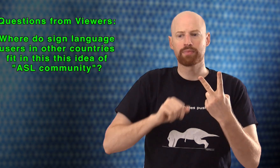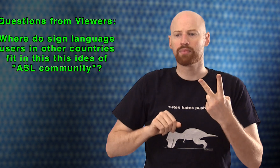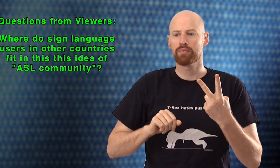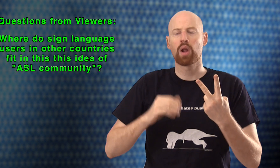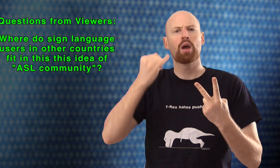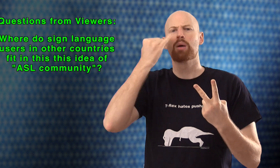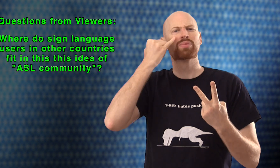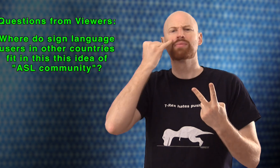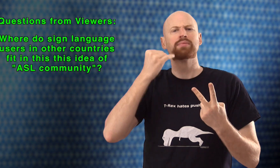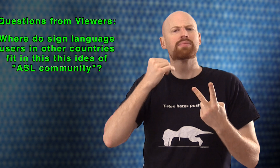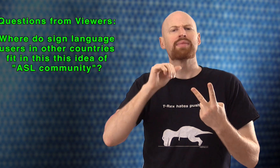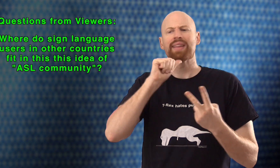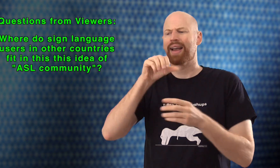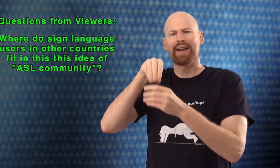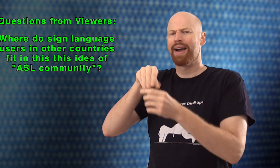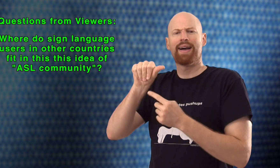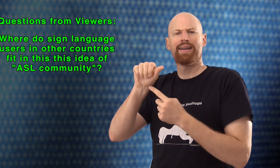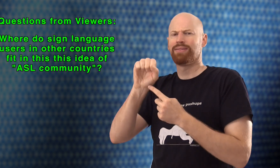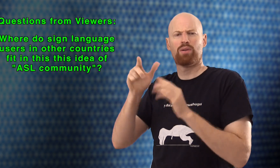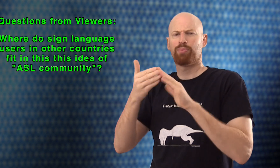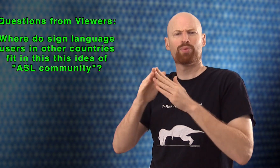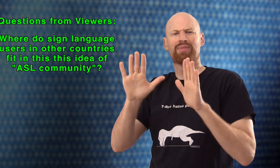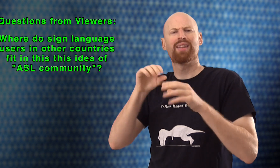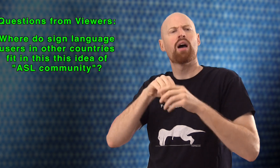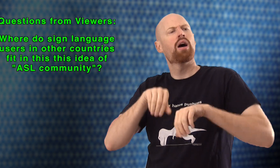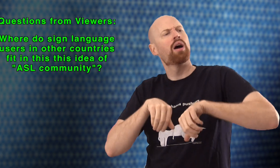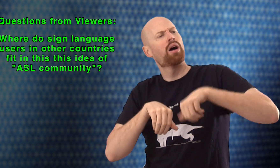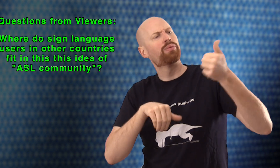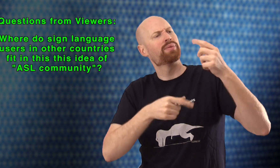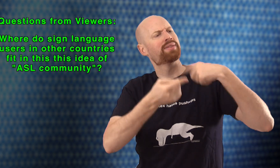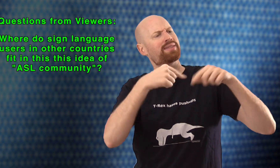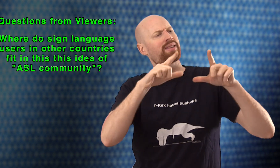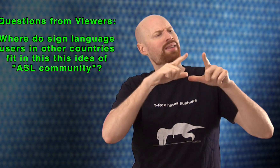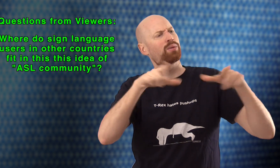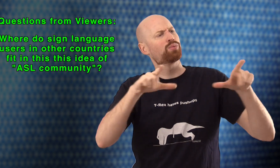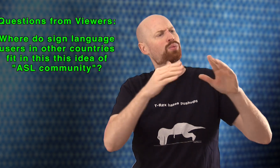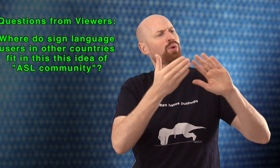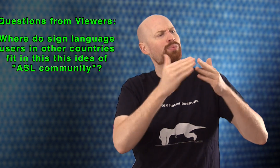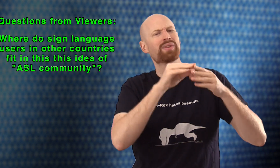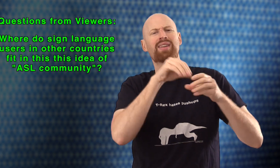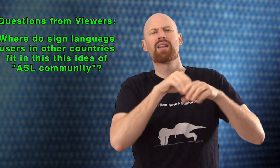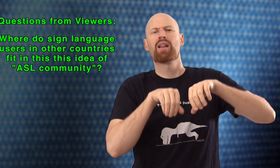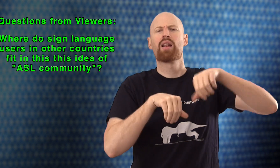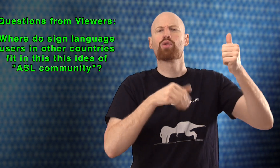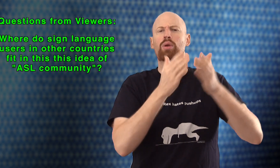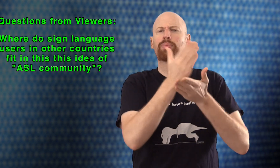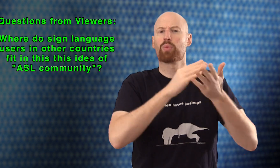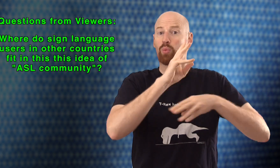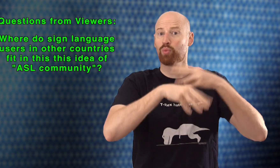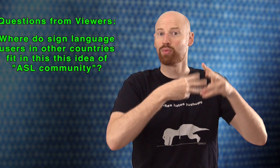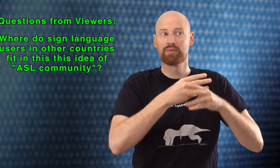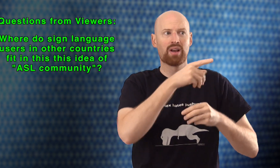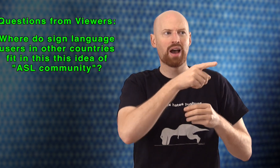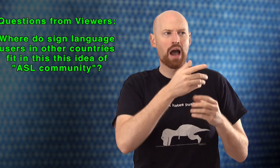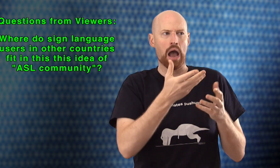other is: What if you're not in the ASL community but another sign language community, elsewhere in the